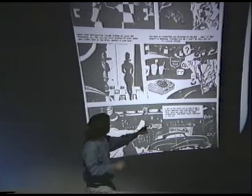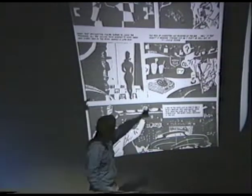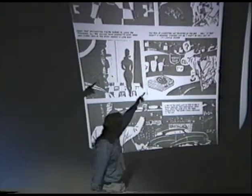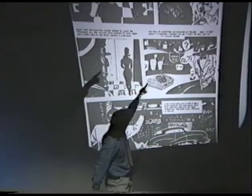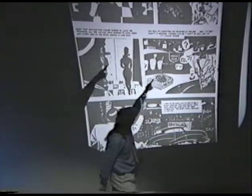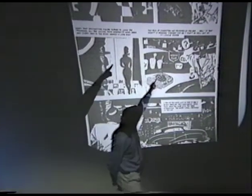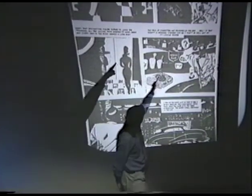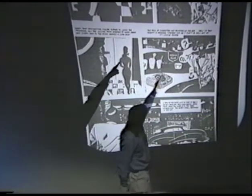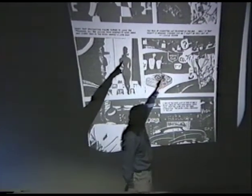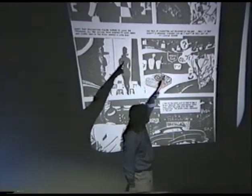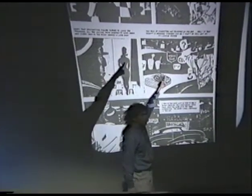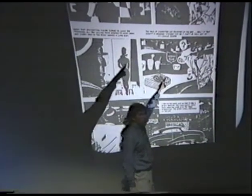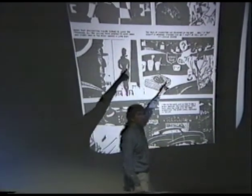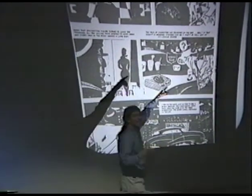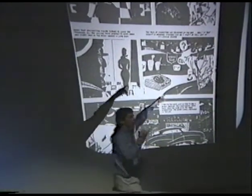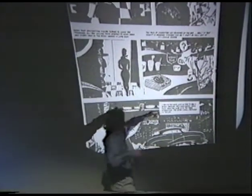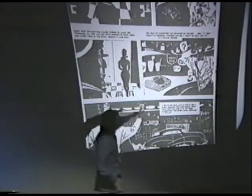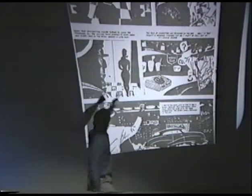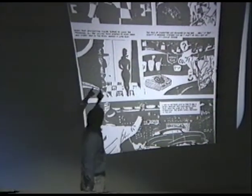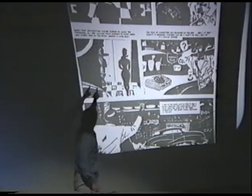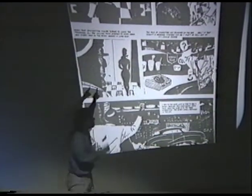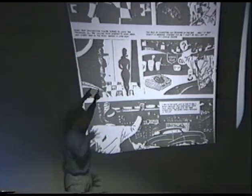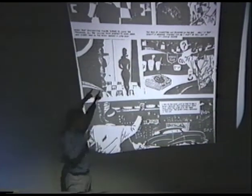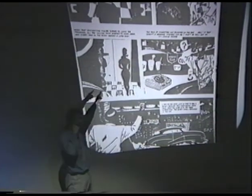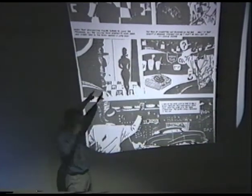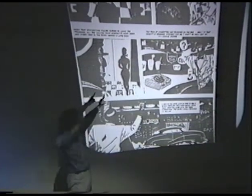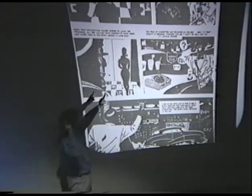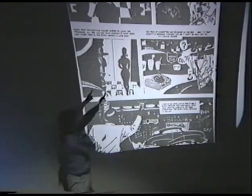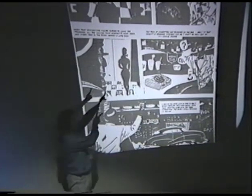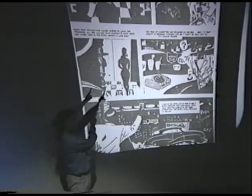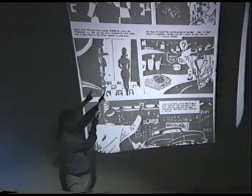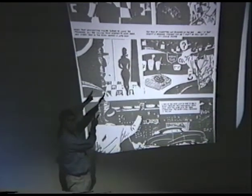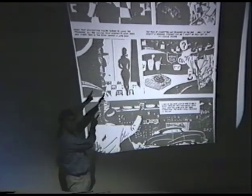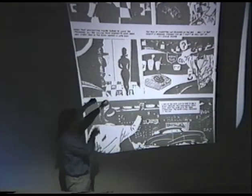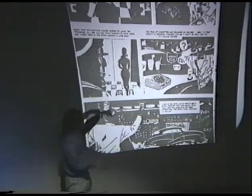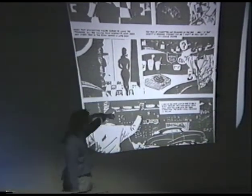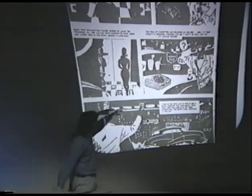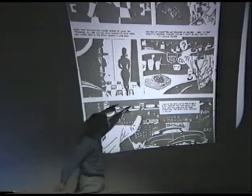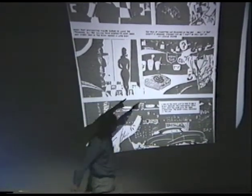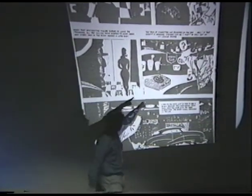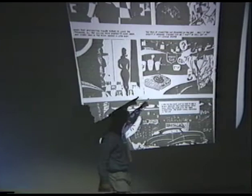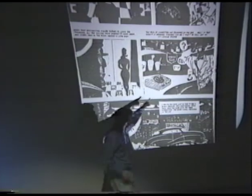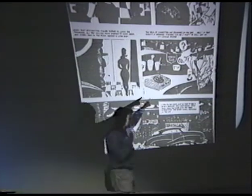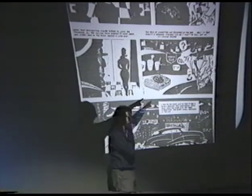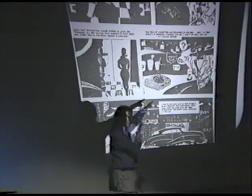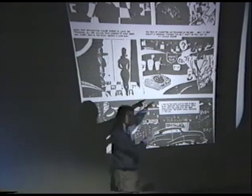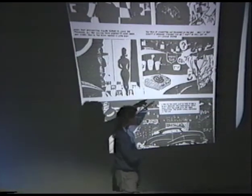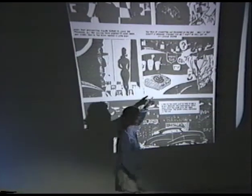And there's a woman, and the man's behind her. Now, it's the man's view of the woman.